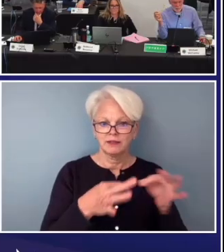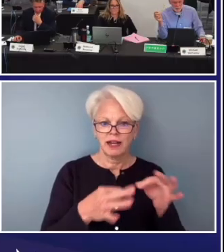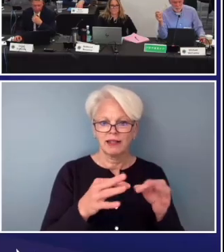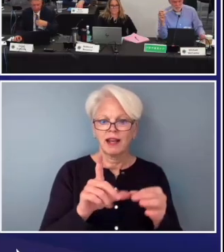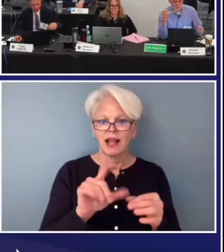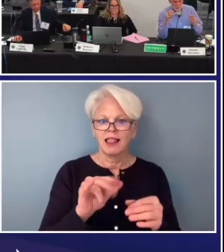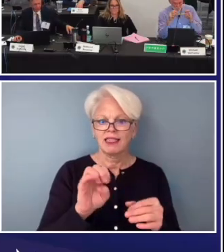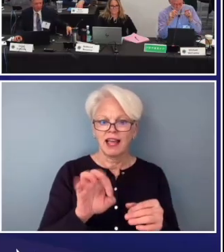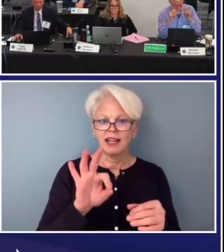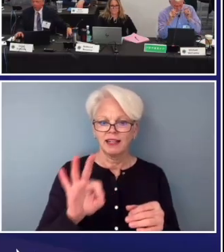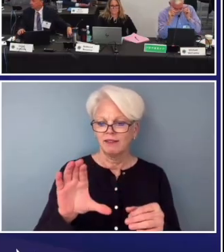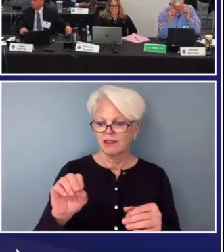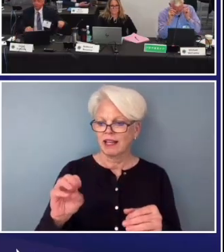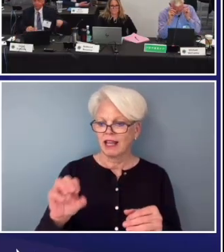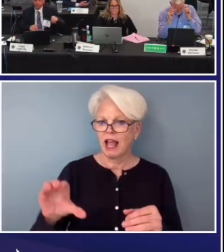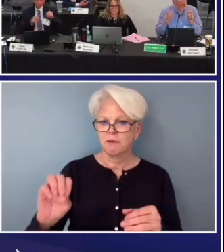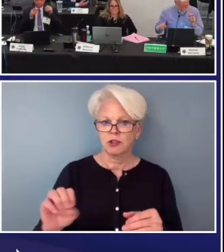That what we were just talking about. Oh, okay.